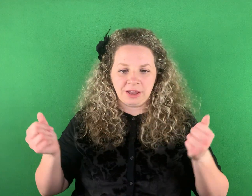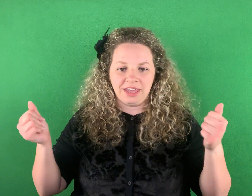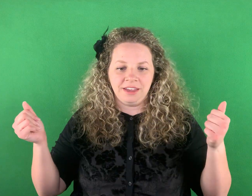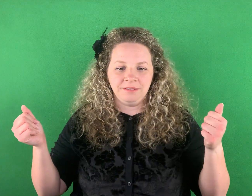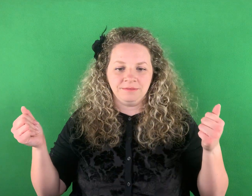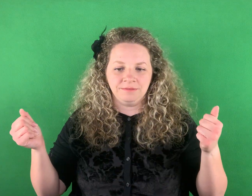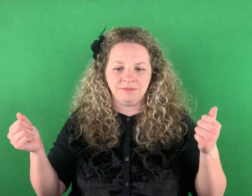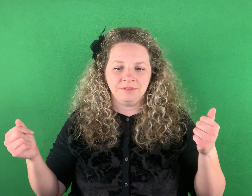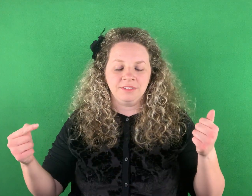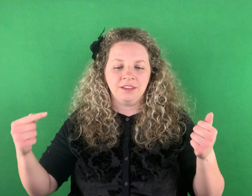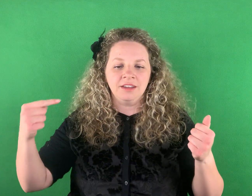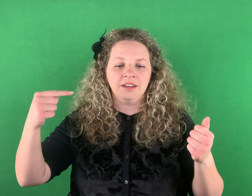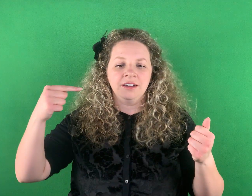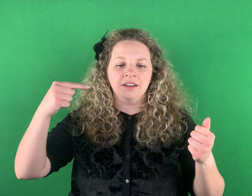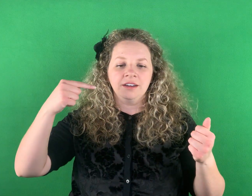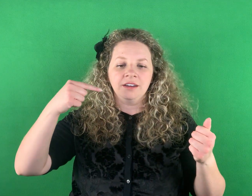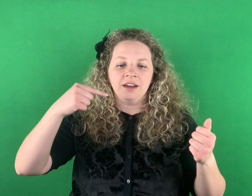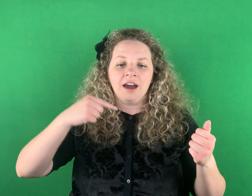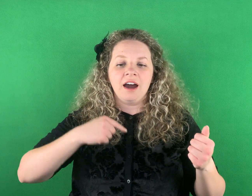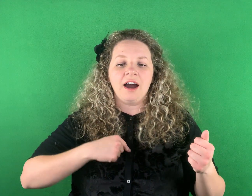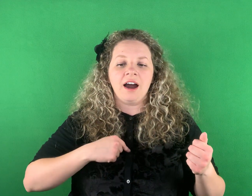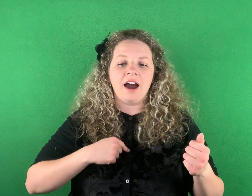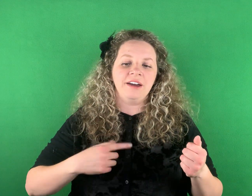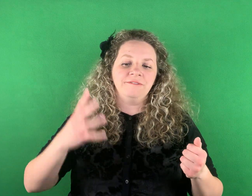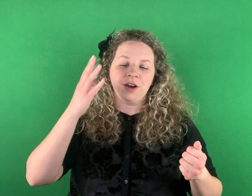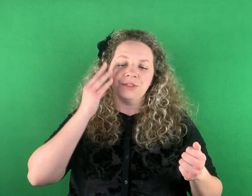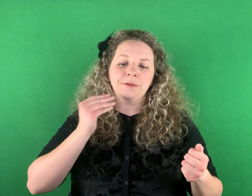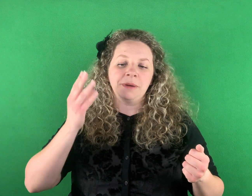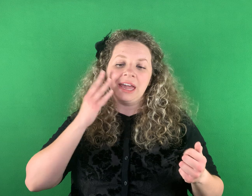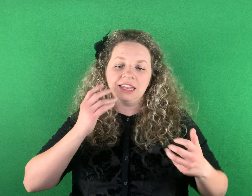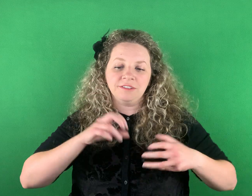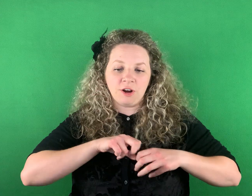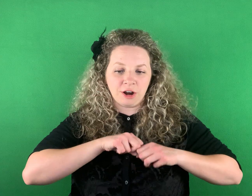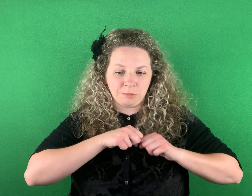I felt the pain of heartbreak,